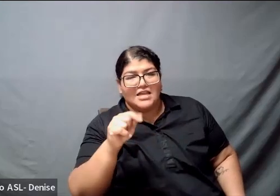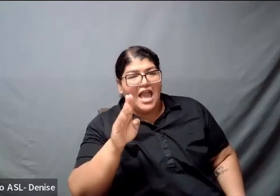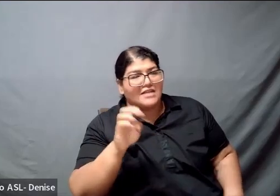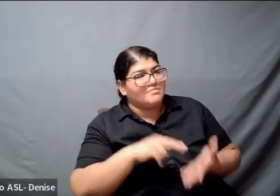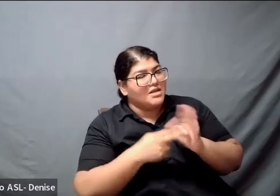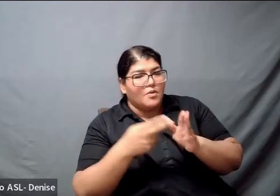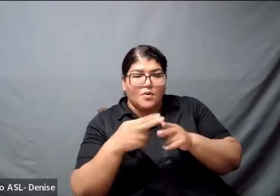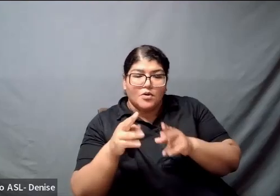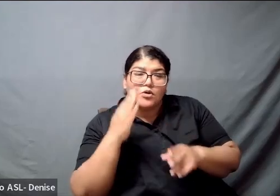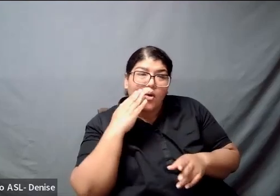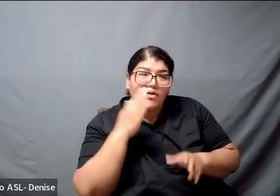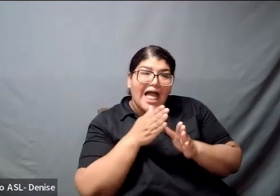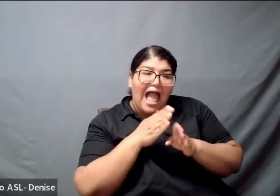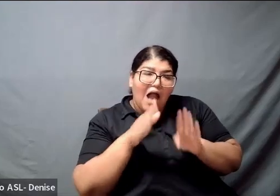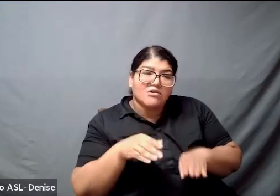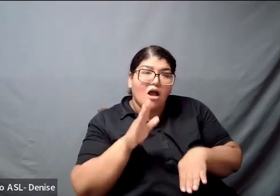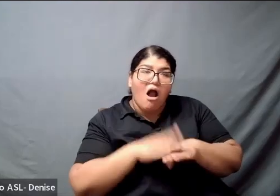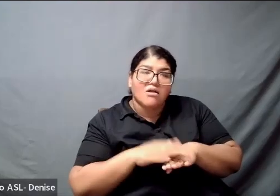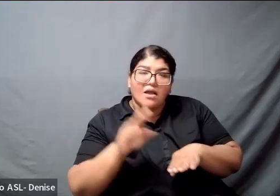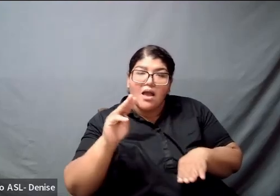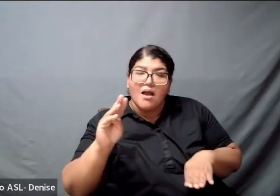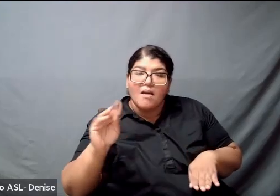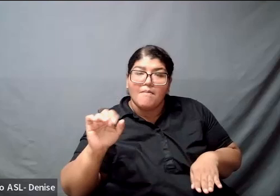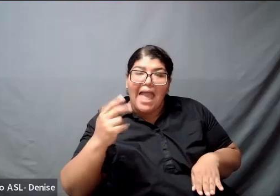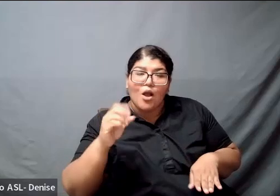on Mango Street was so important to me as a reader, but also as a writer.